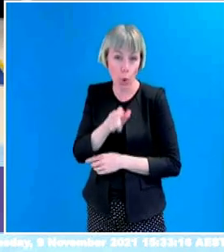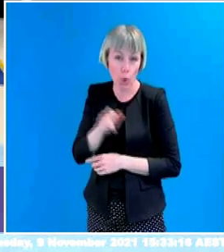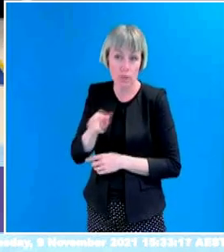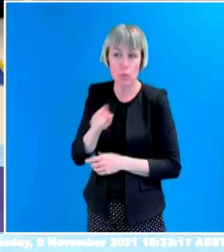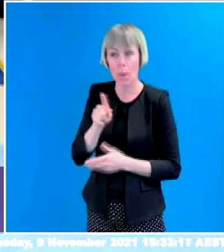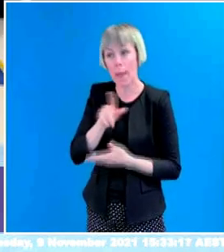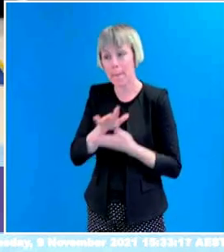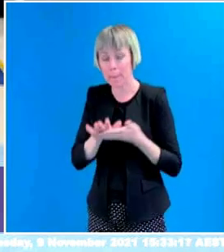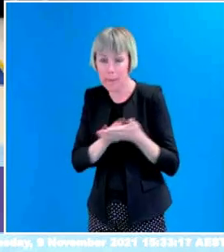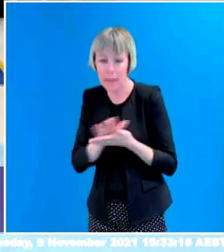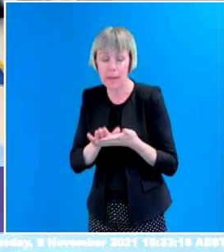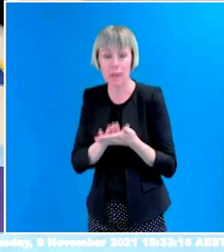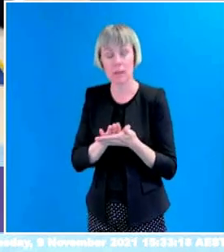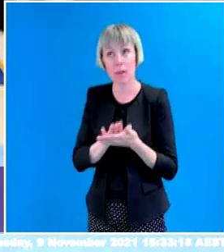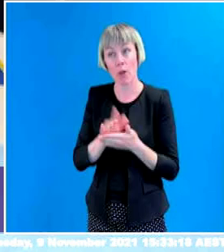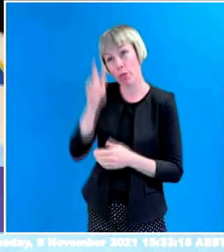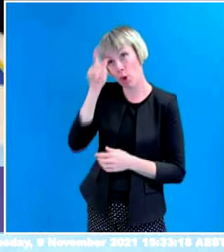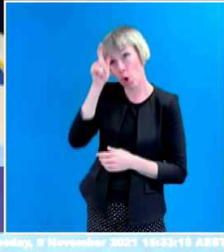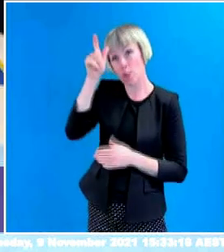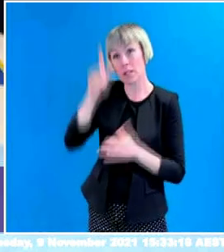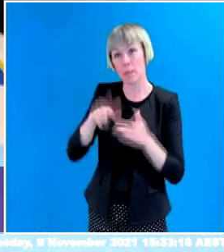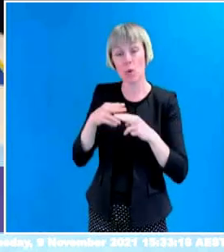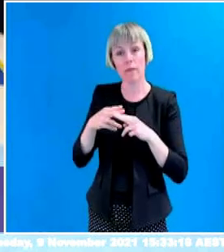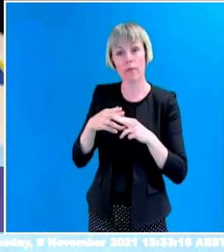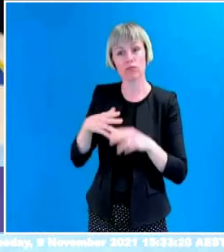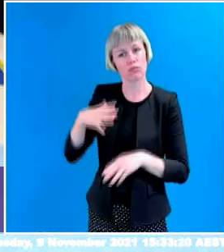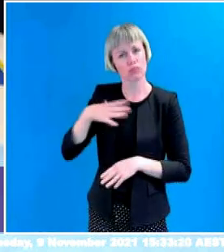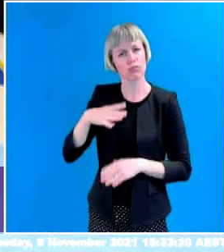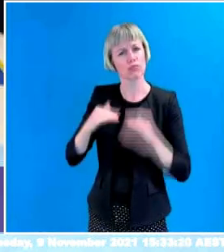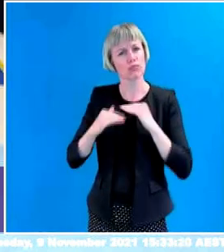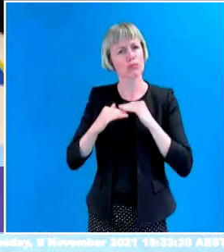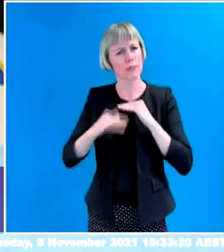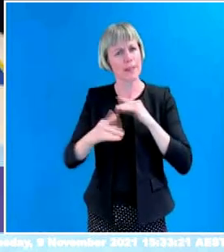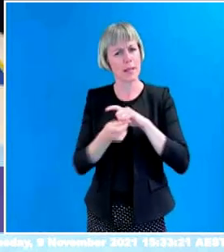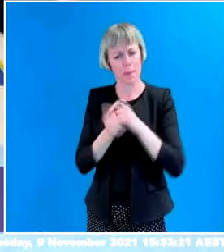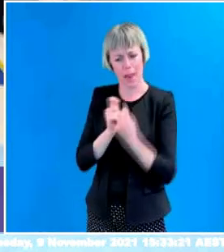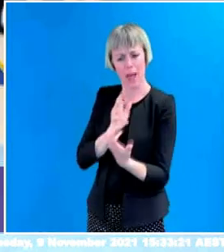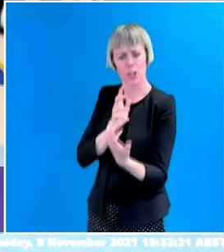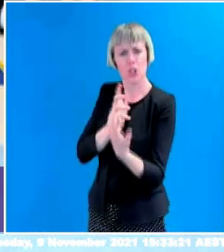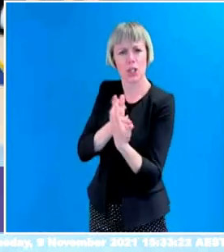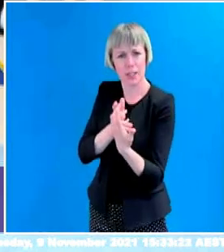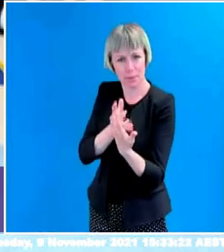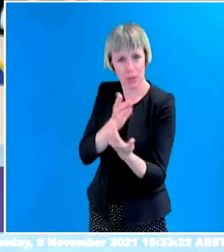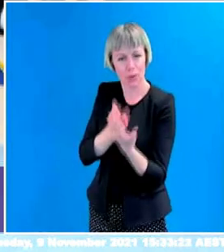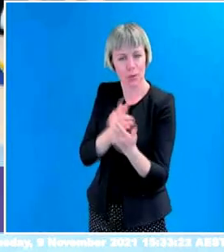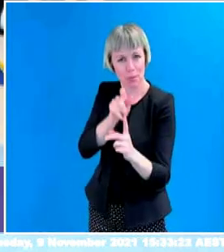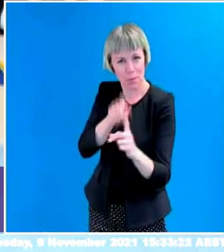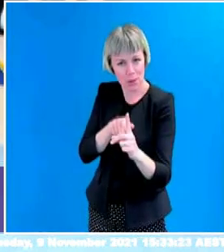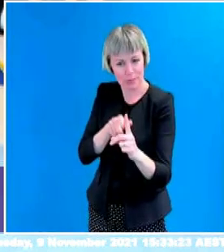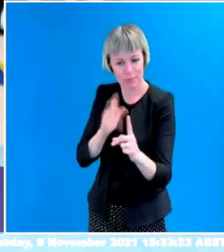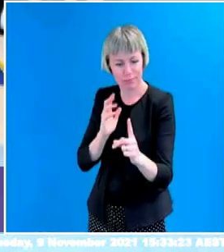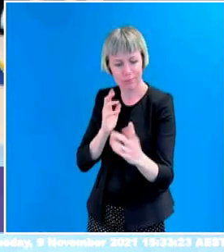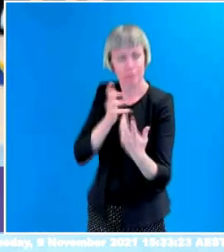concept of reasonable adjustments, we think --- I would say it is broadly